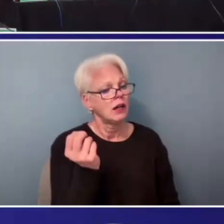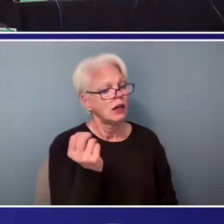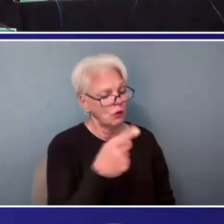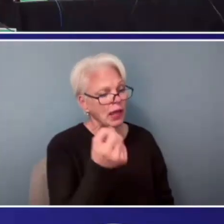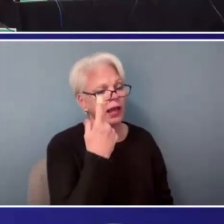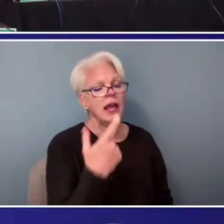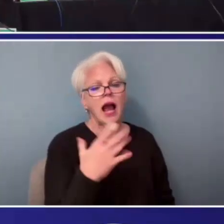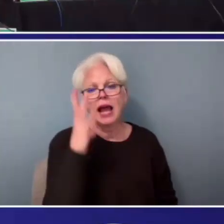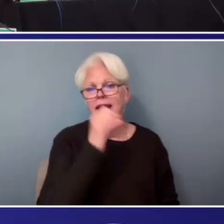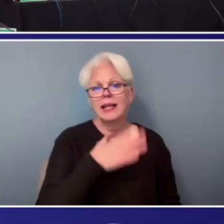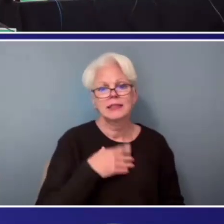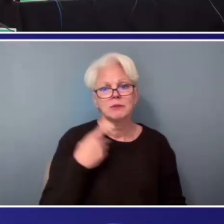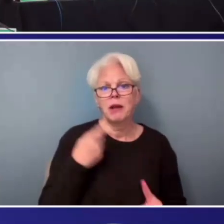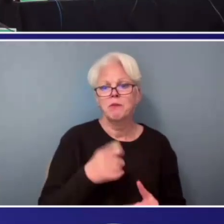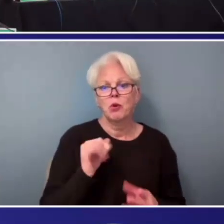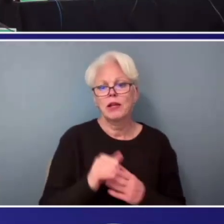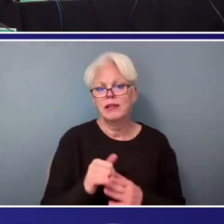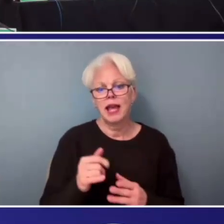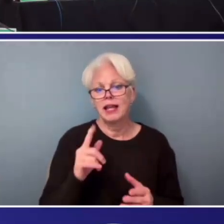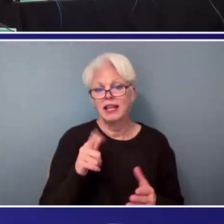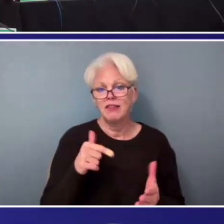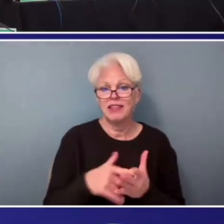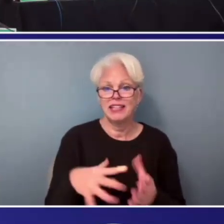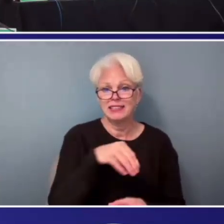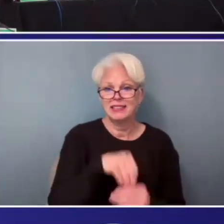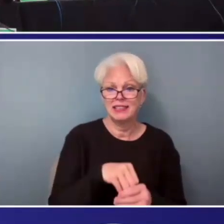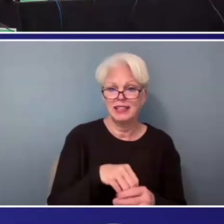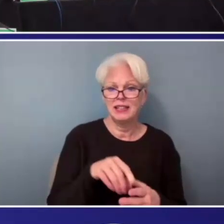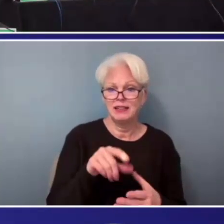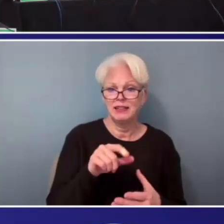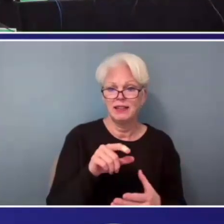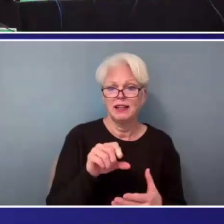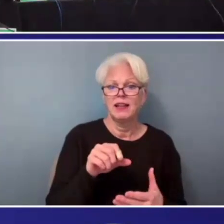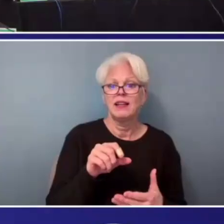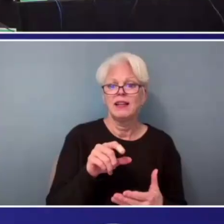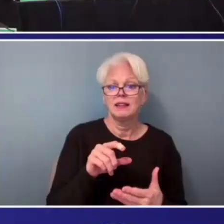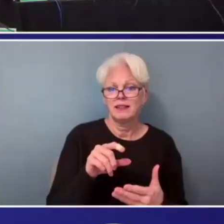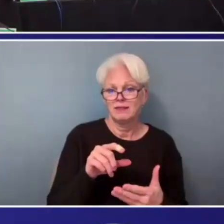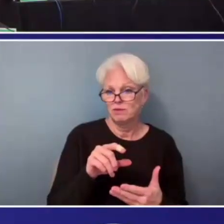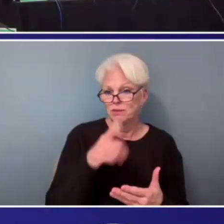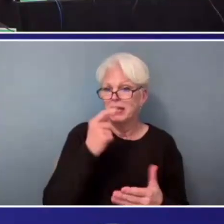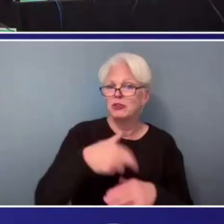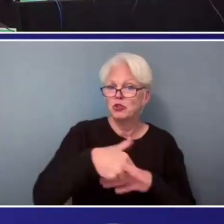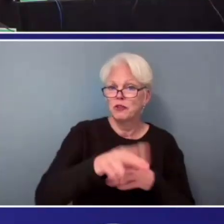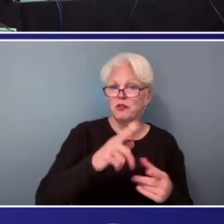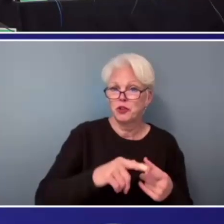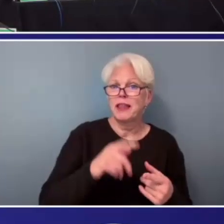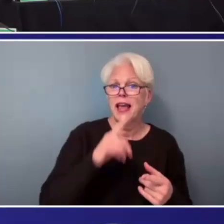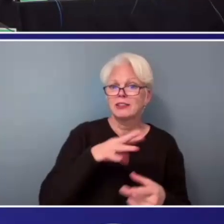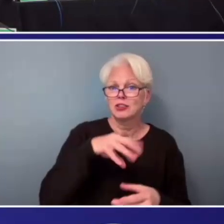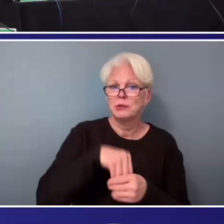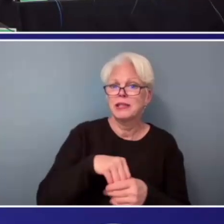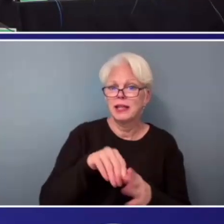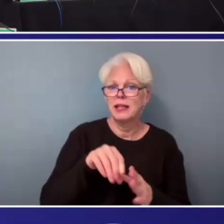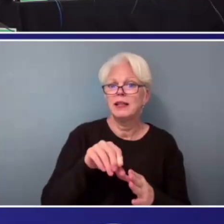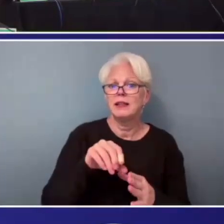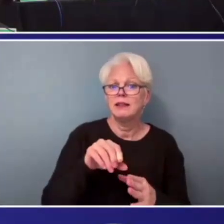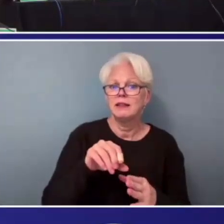trying to make was that if this is incorporated into the statute by reference directly, and then we're going back and changing the definition that's then